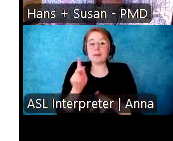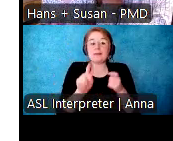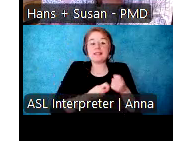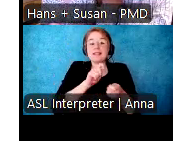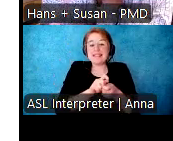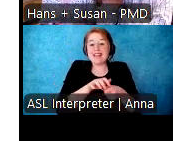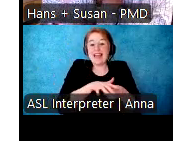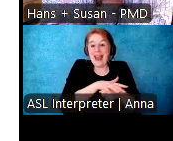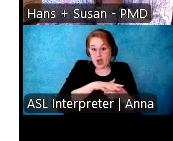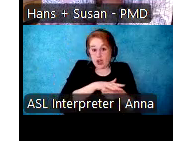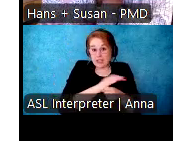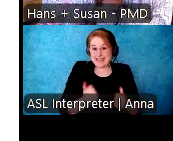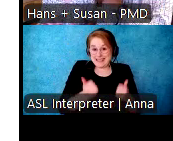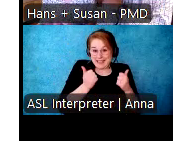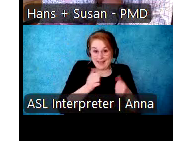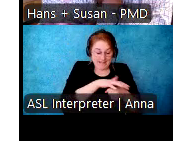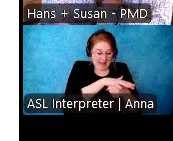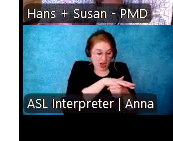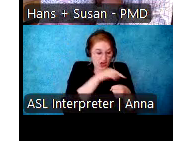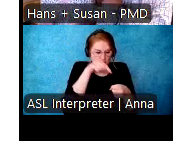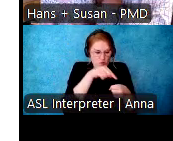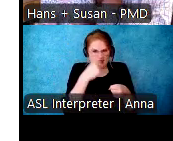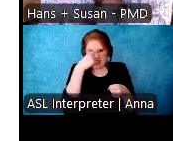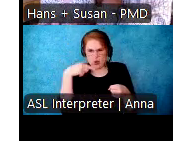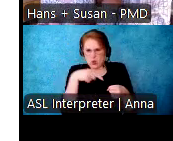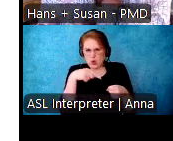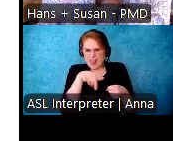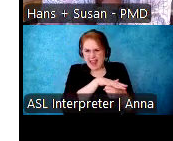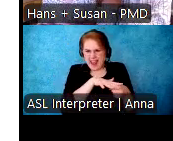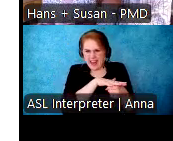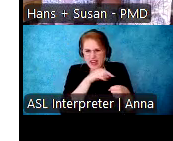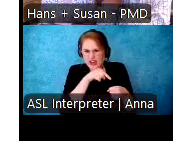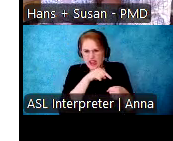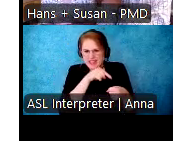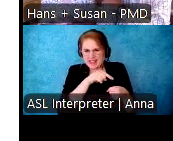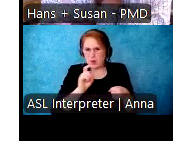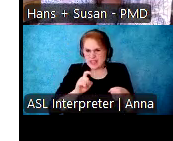where we think it might be likely to capture our audience of caregivers.